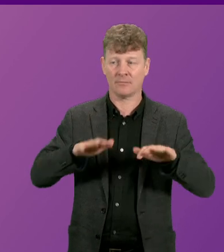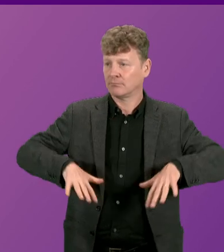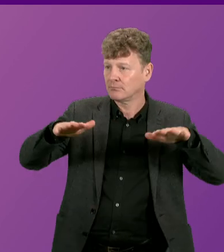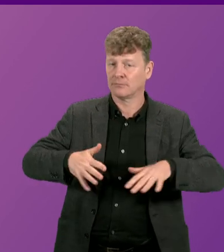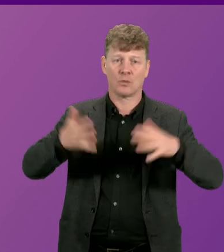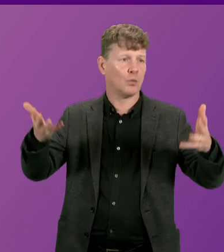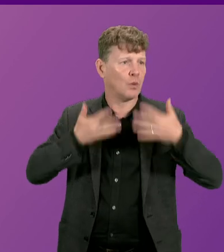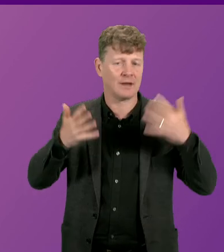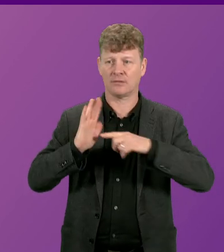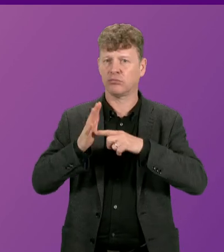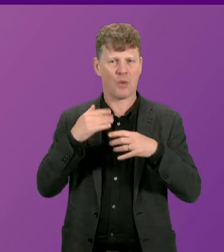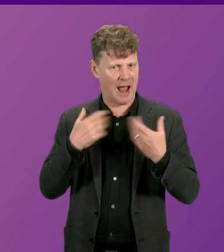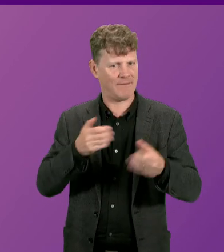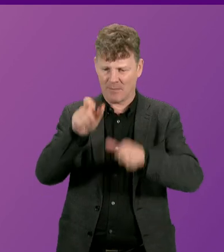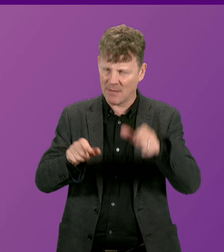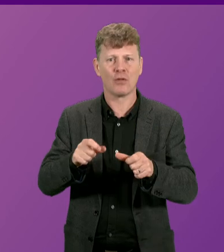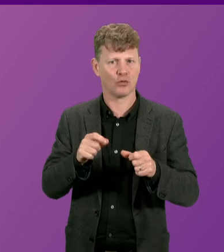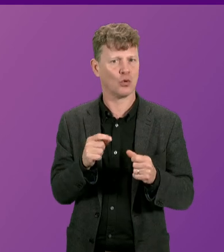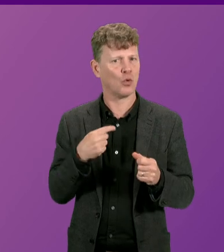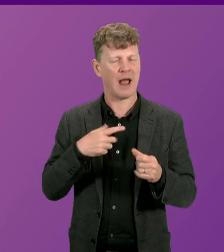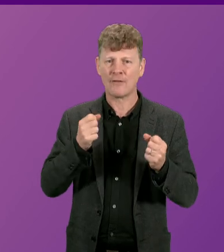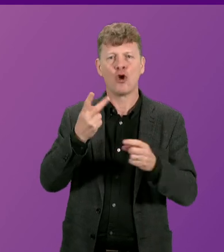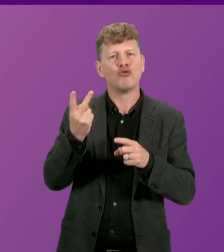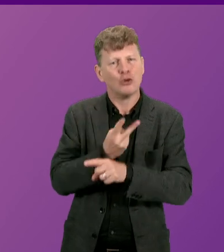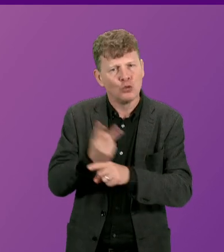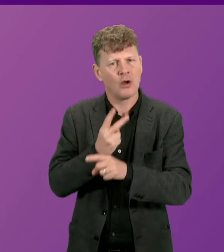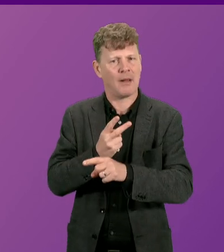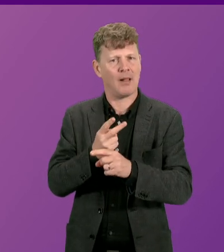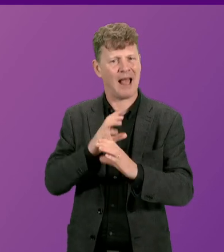workforce that enables us to take advantage of the many renewable energy opportunities.